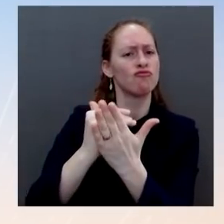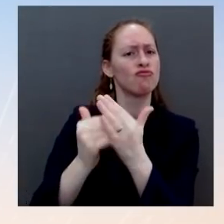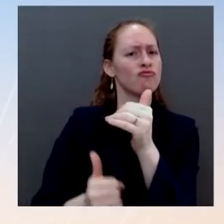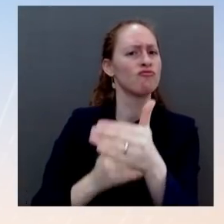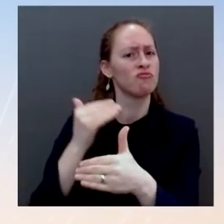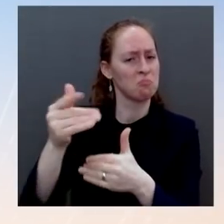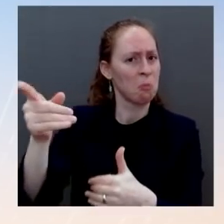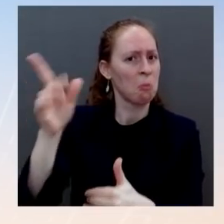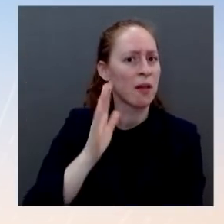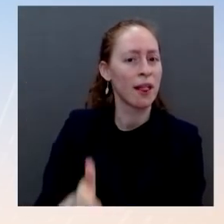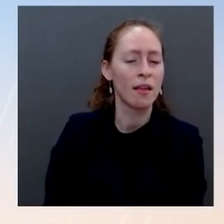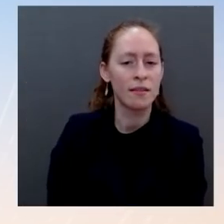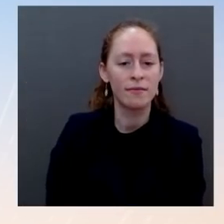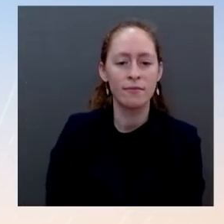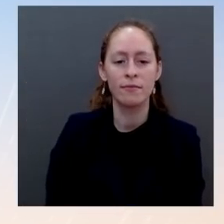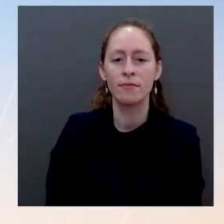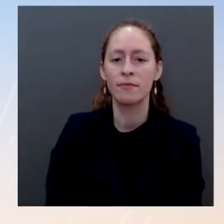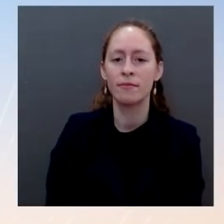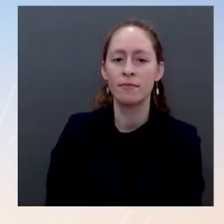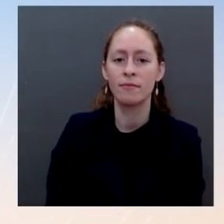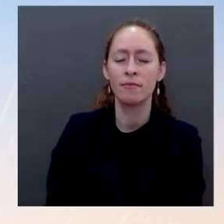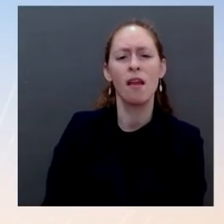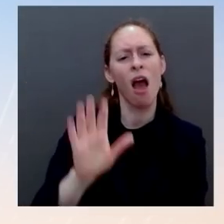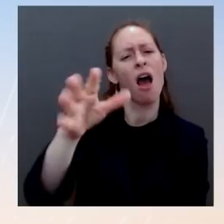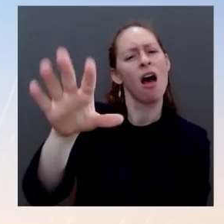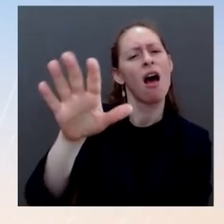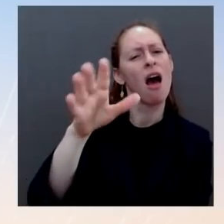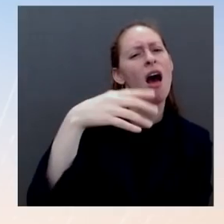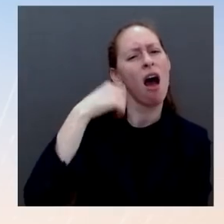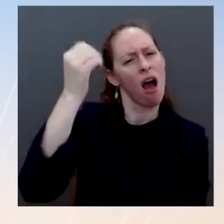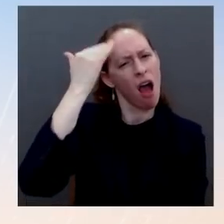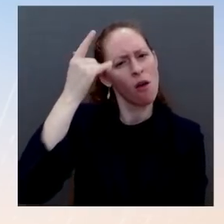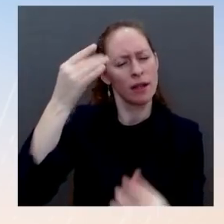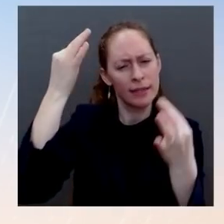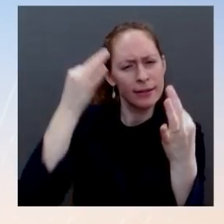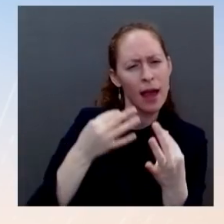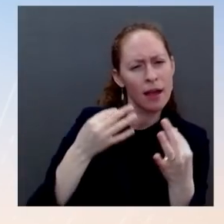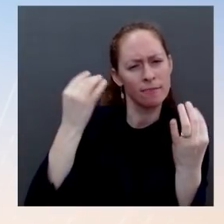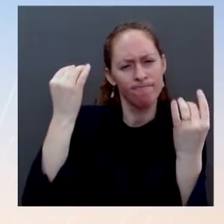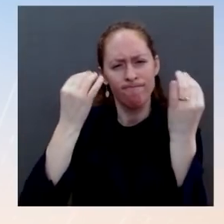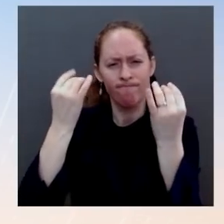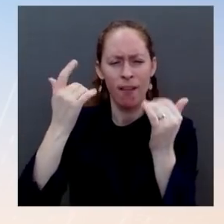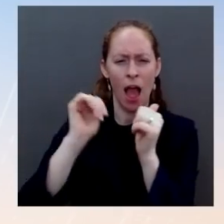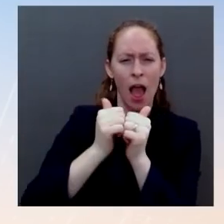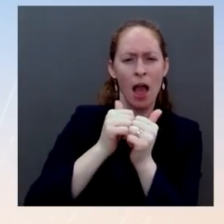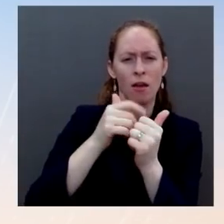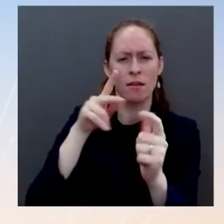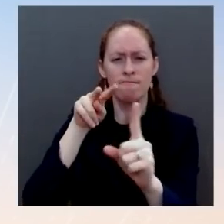I mean, he did characterize the attack today as a specific kind of crime. That -- that is his view?